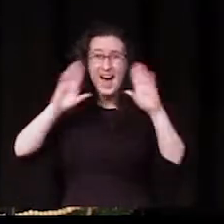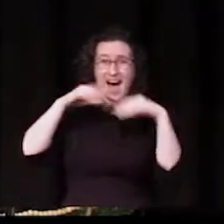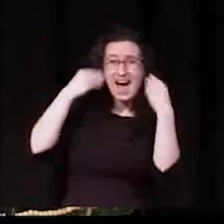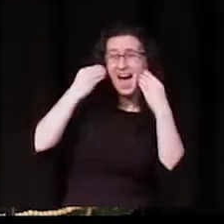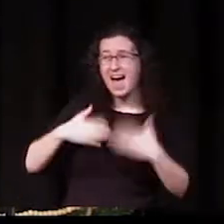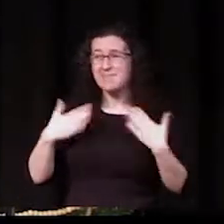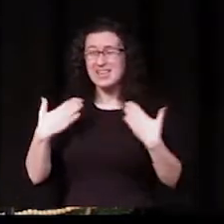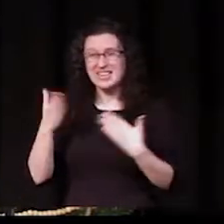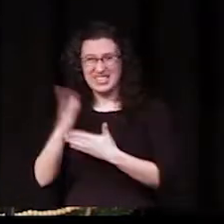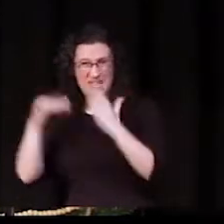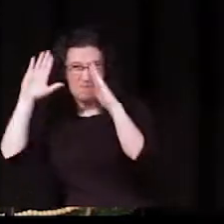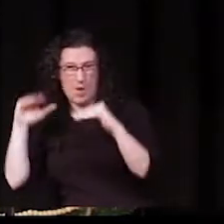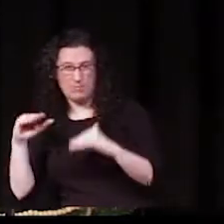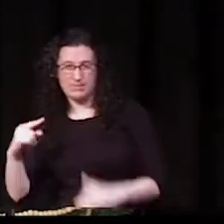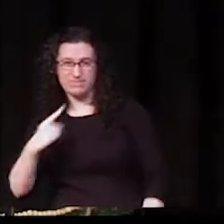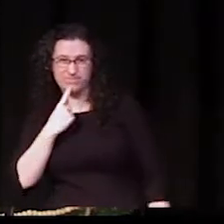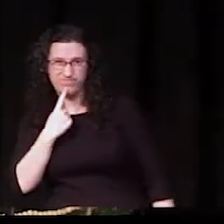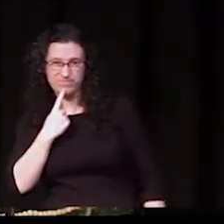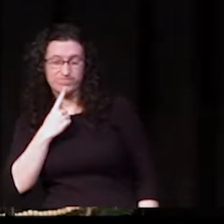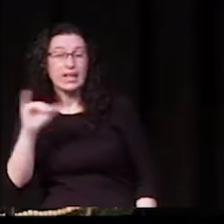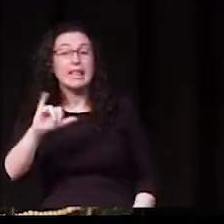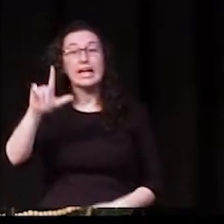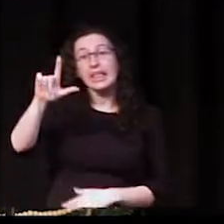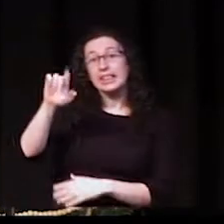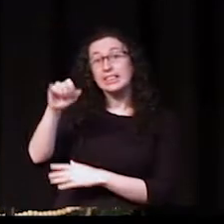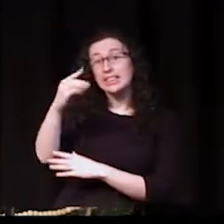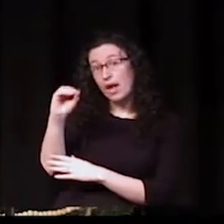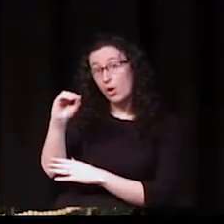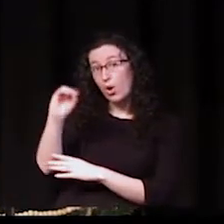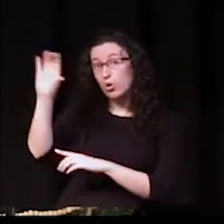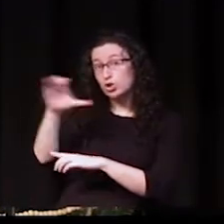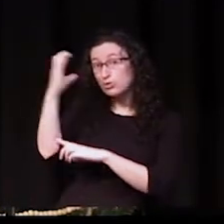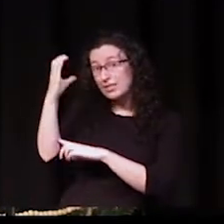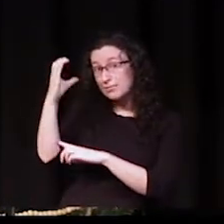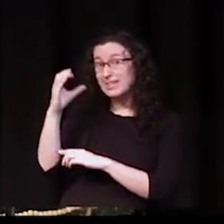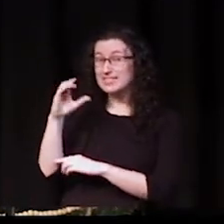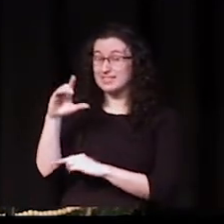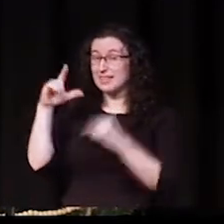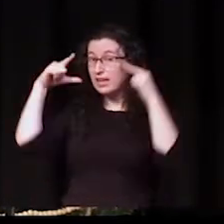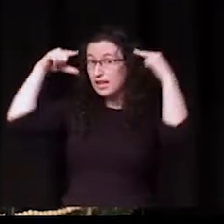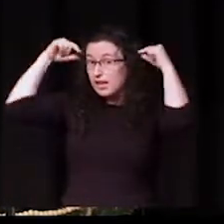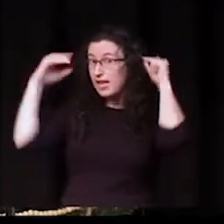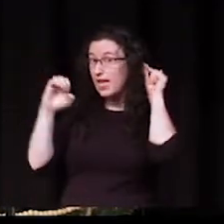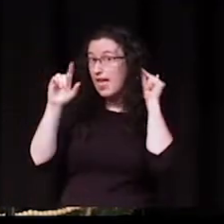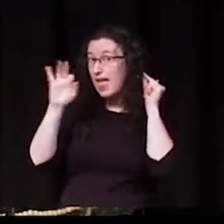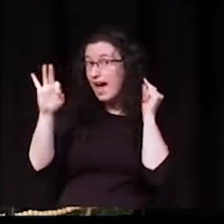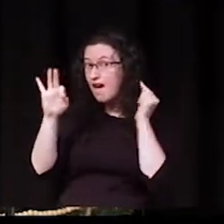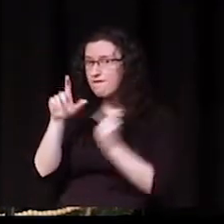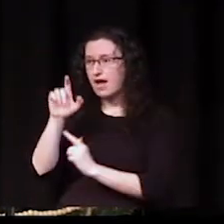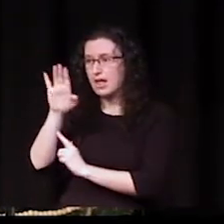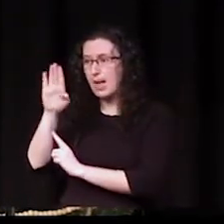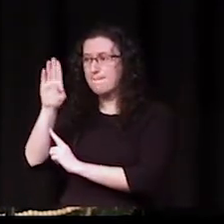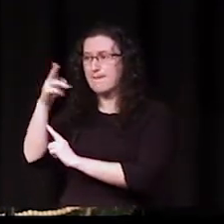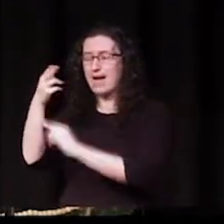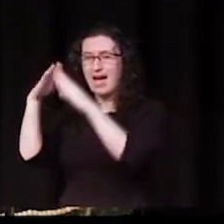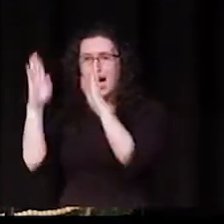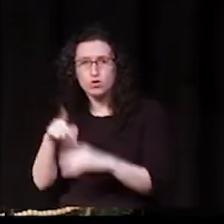were disappointed like the Lego Christmas Elf Clubhouse. Did any of you know it was a thing that Lego Christmas sets